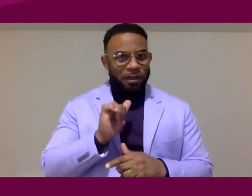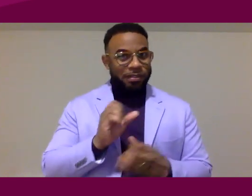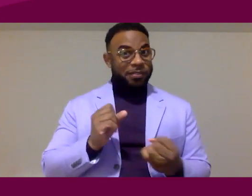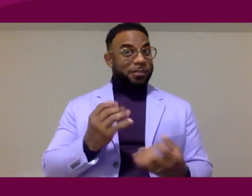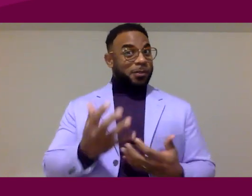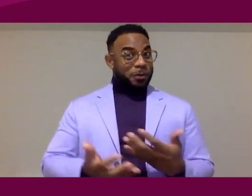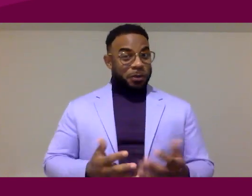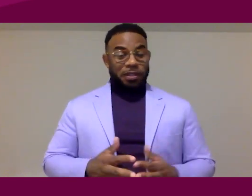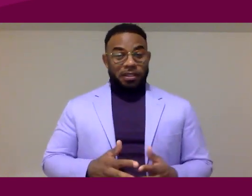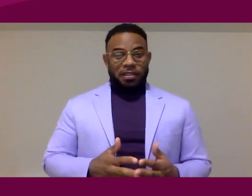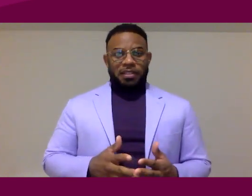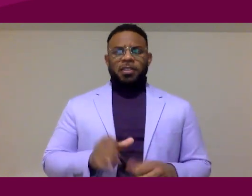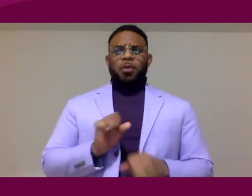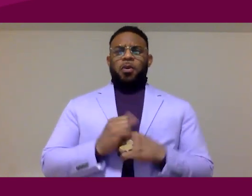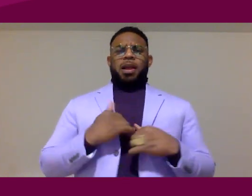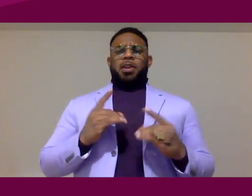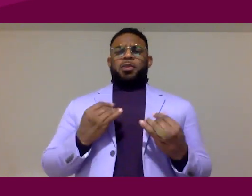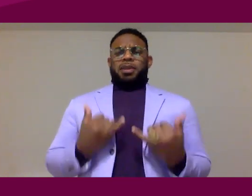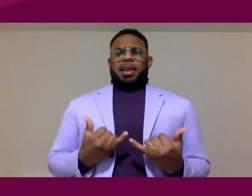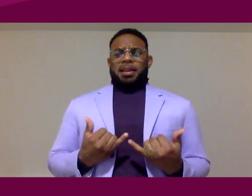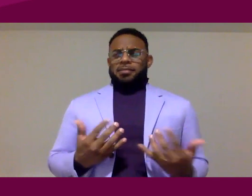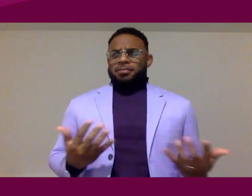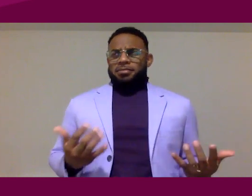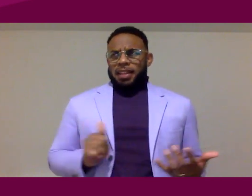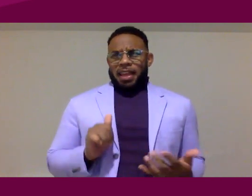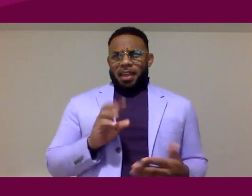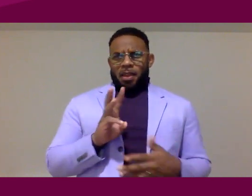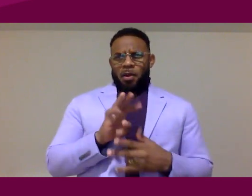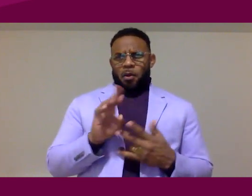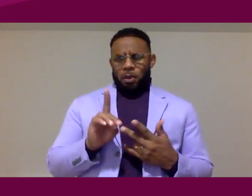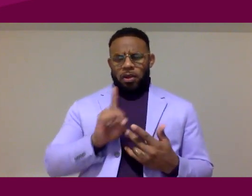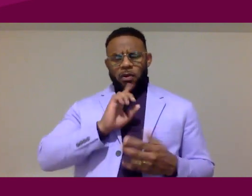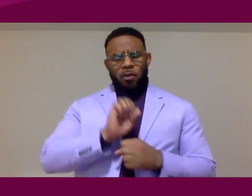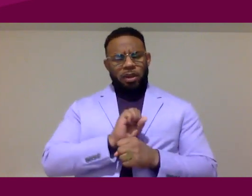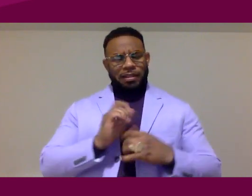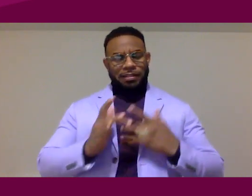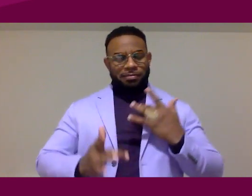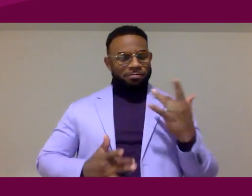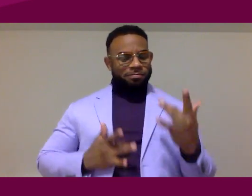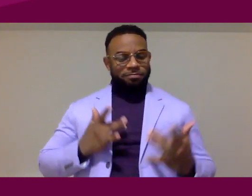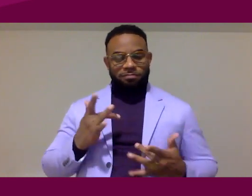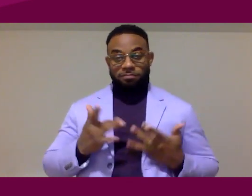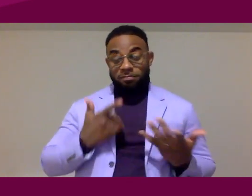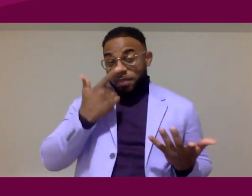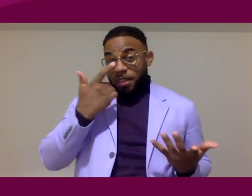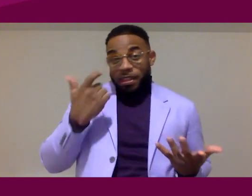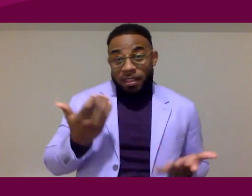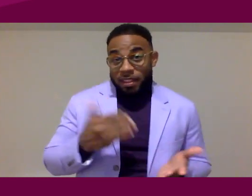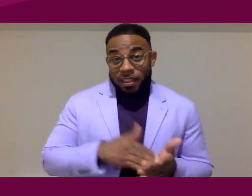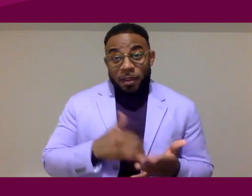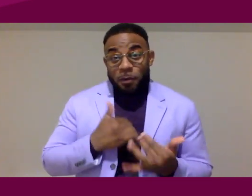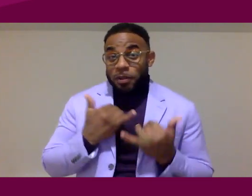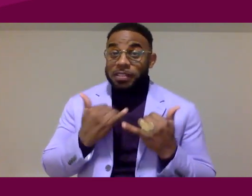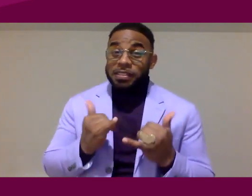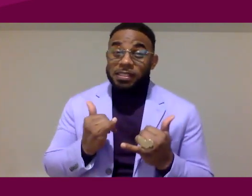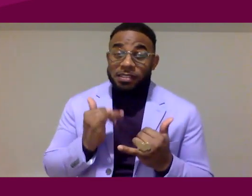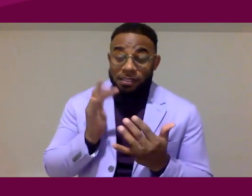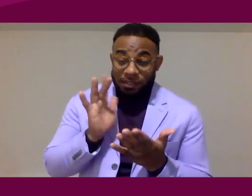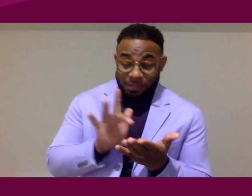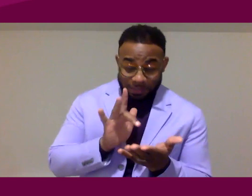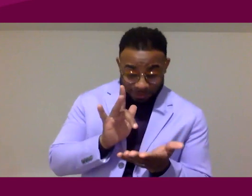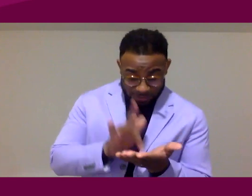So, the work I do now at WID is really exciting because, again, we are still centering on